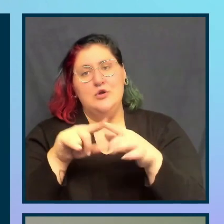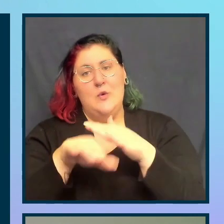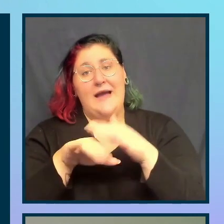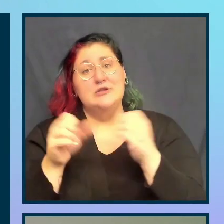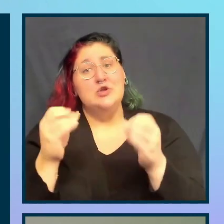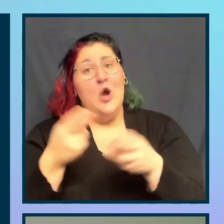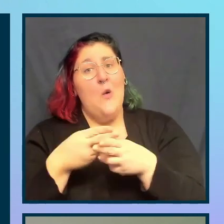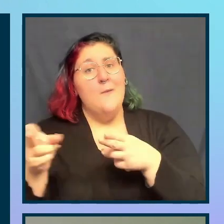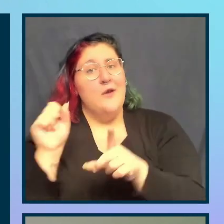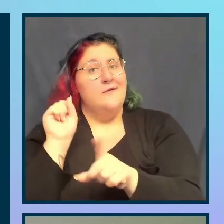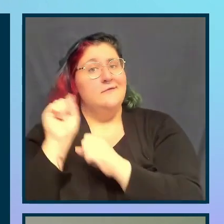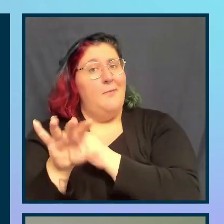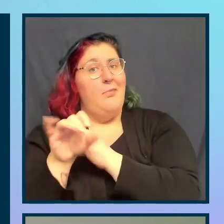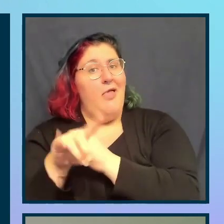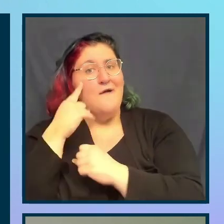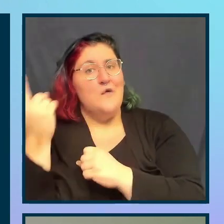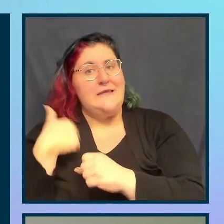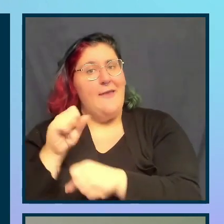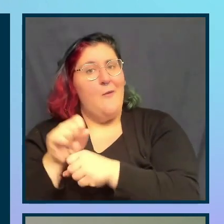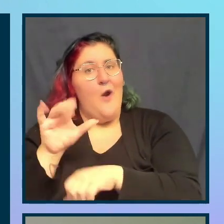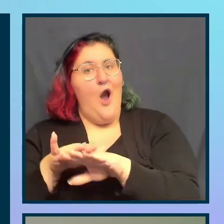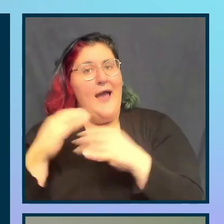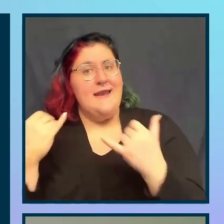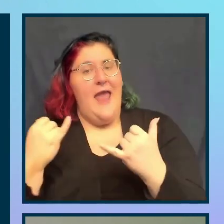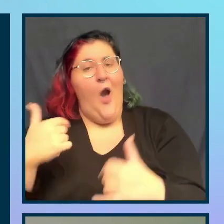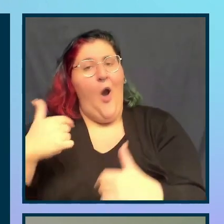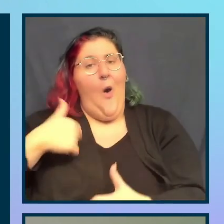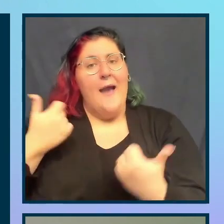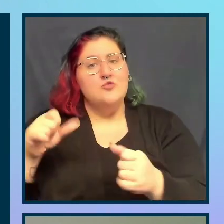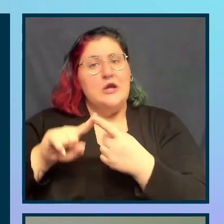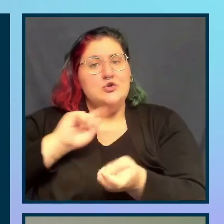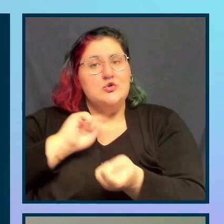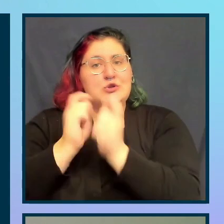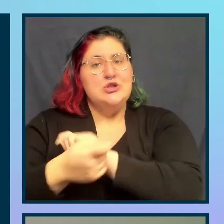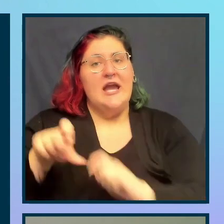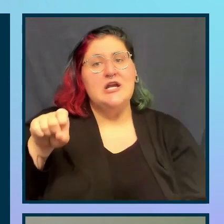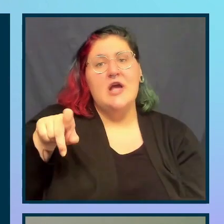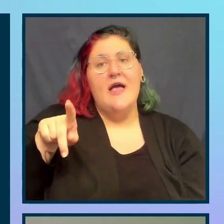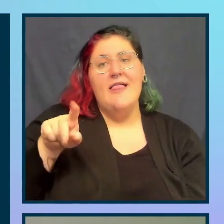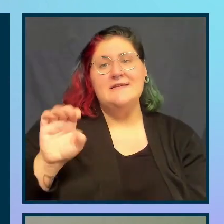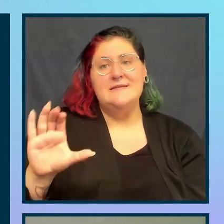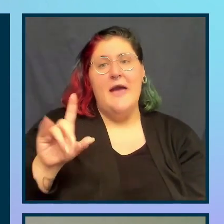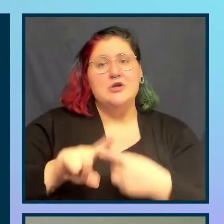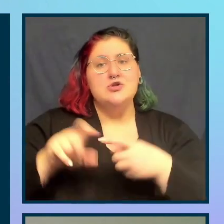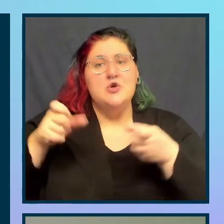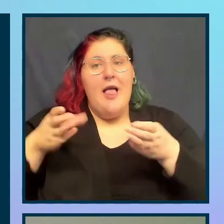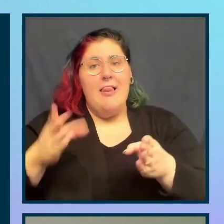is changing the spec, to actually allow for this. So change the map, make it easier for people who come after.